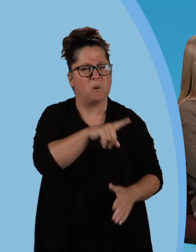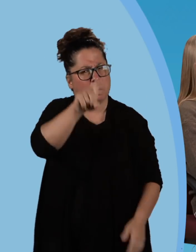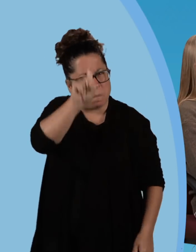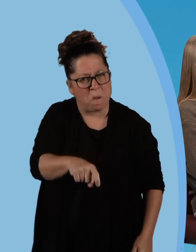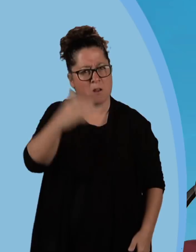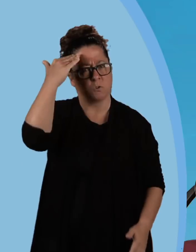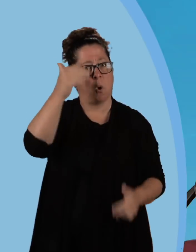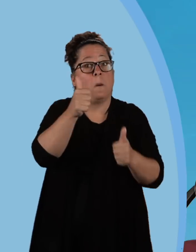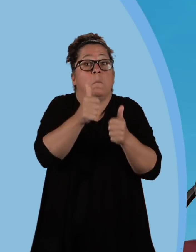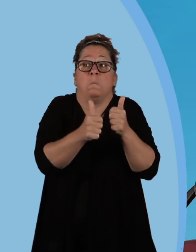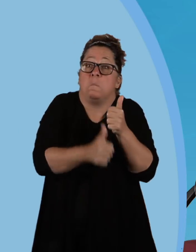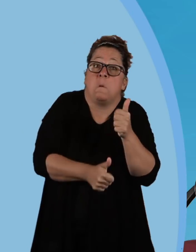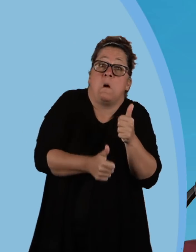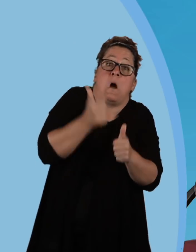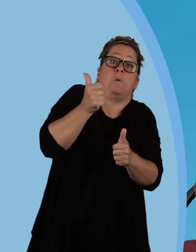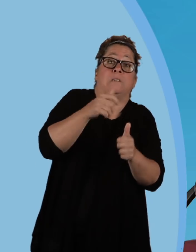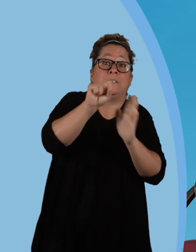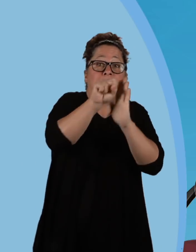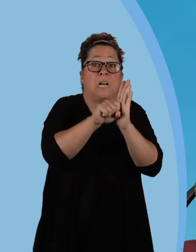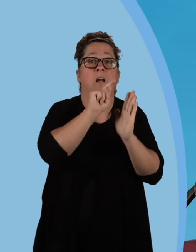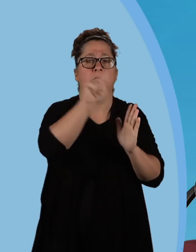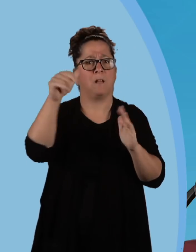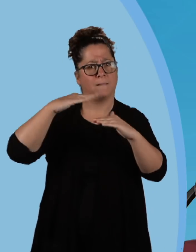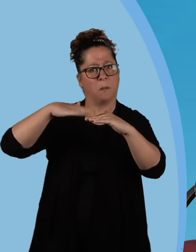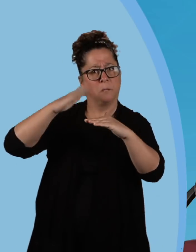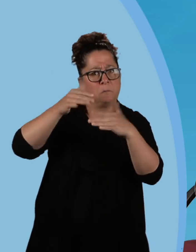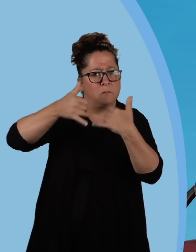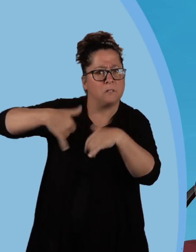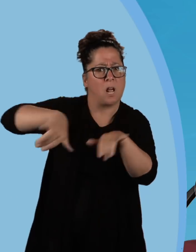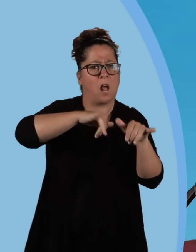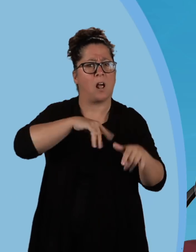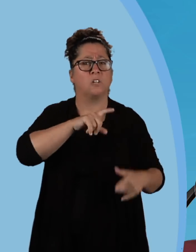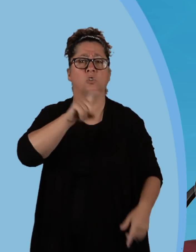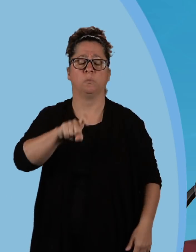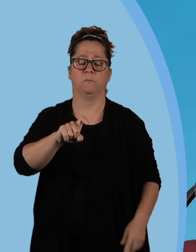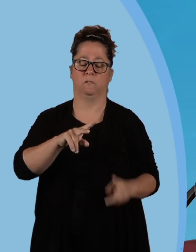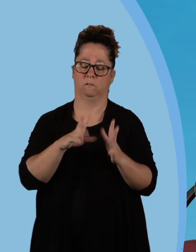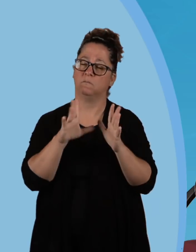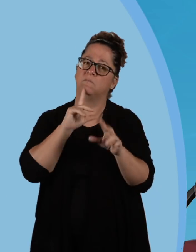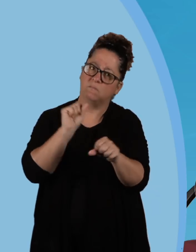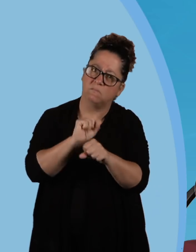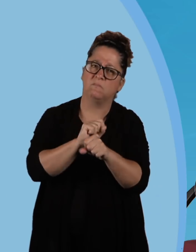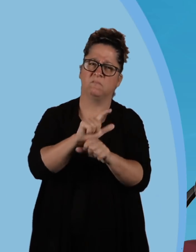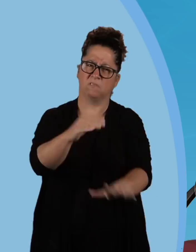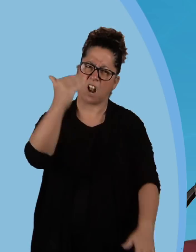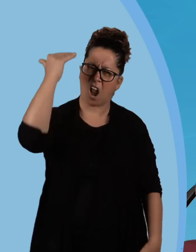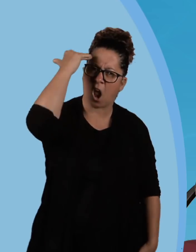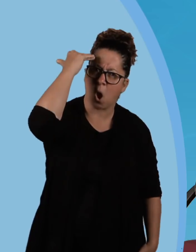Administrators must know that most states have minimum standards, and they should be very knowledgeable